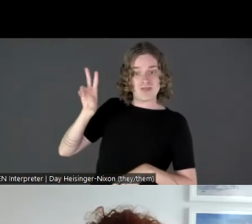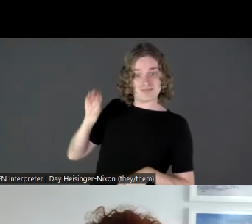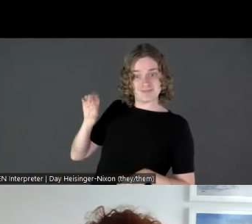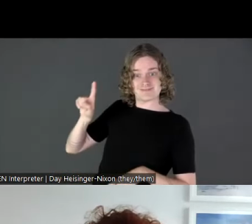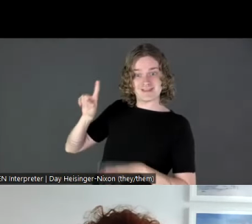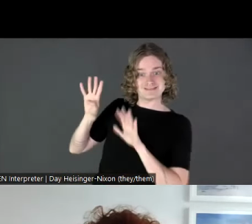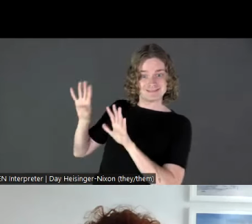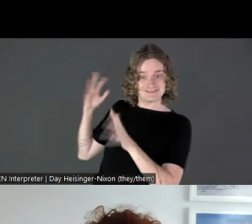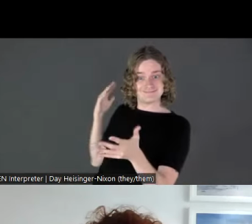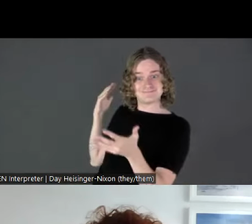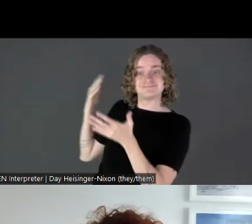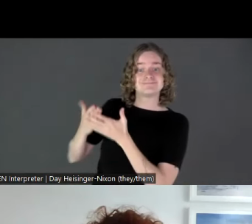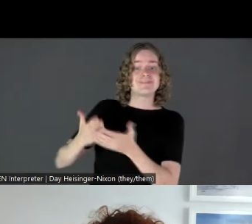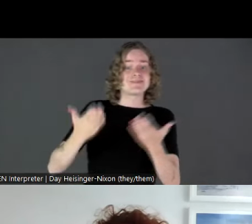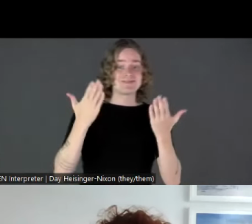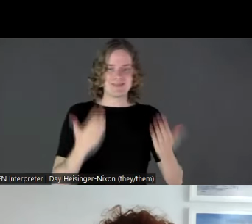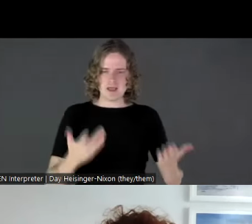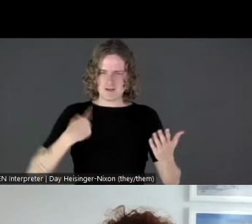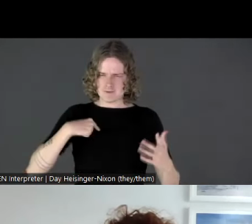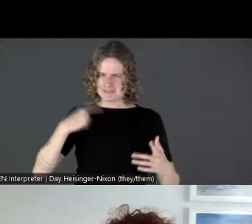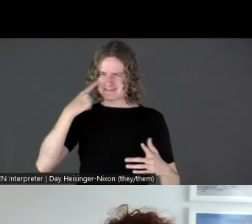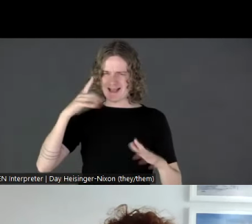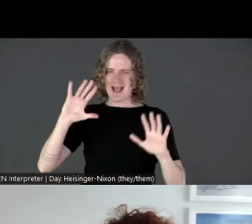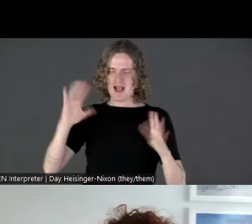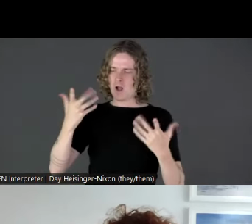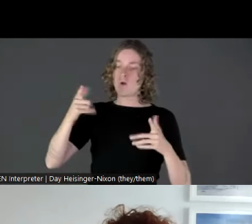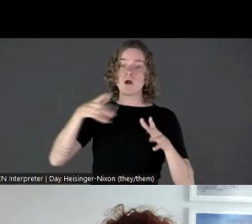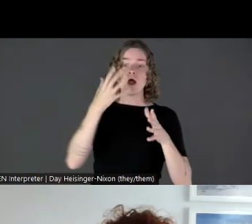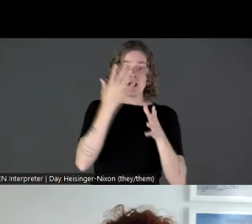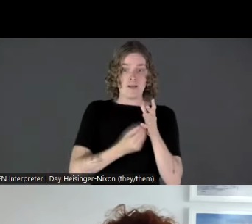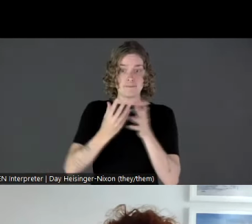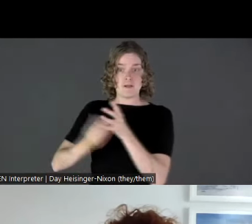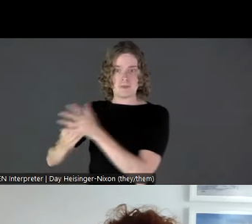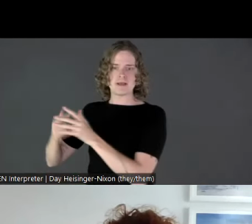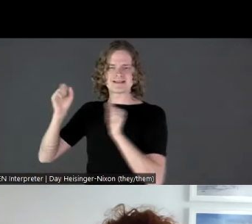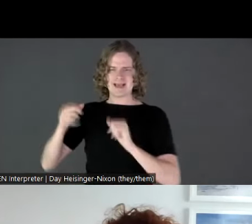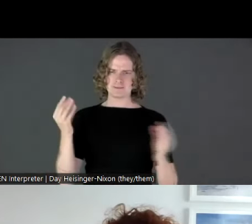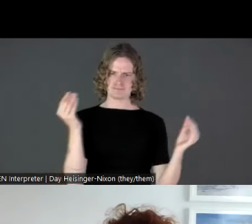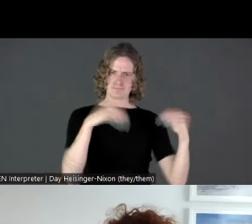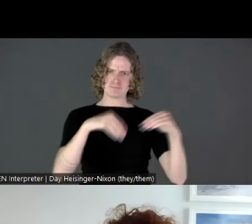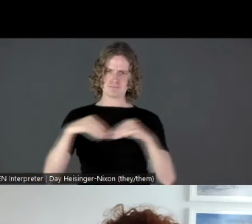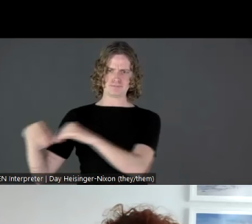provided through the program, many of which focus on gaining a deeper understanding of the problems